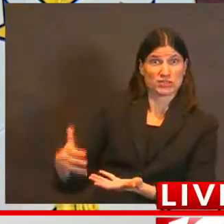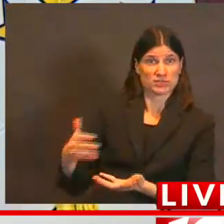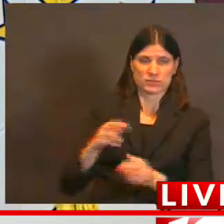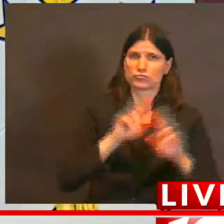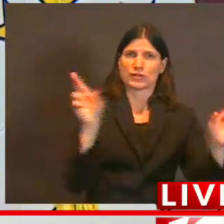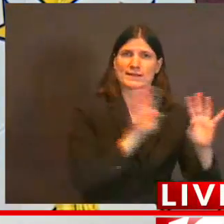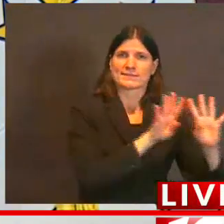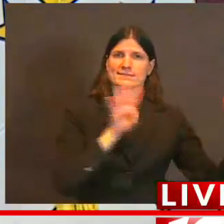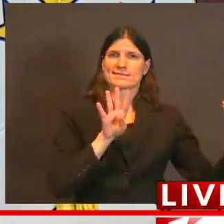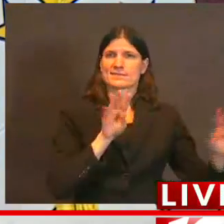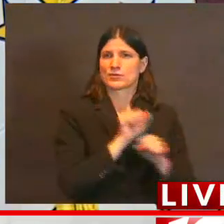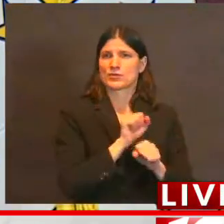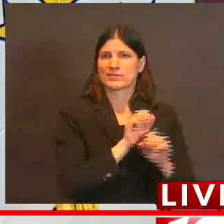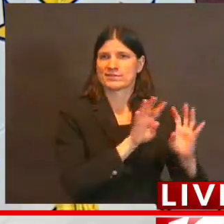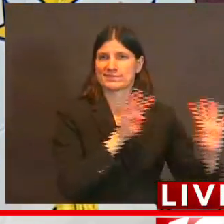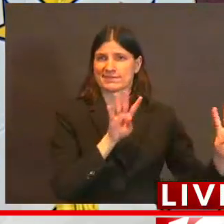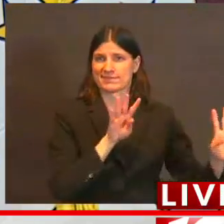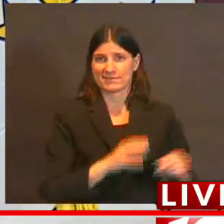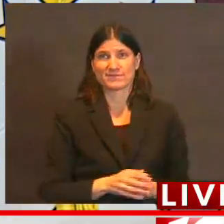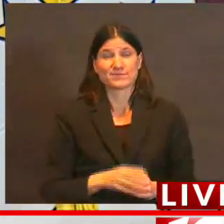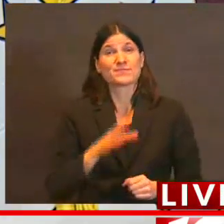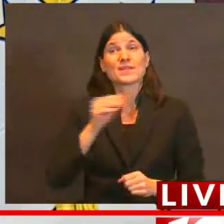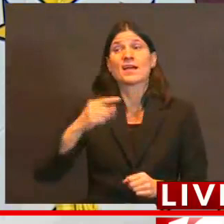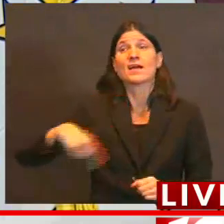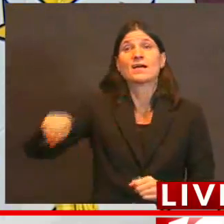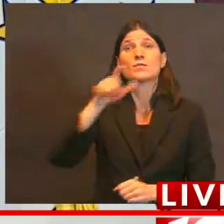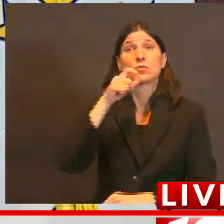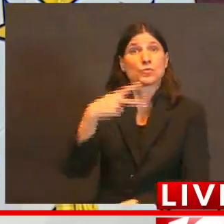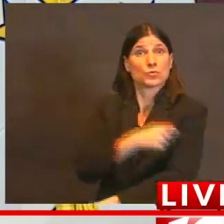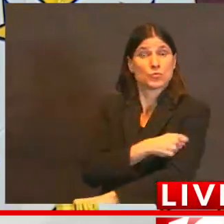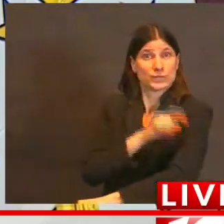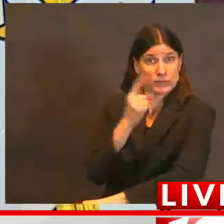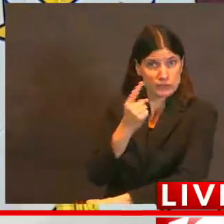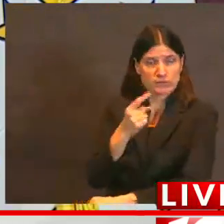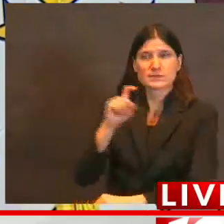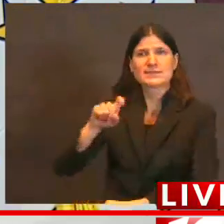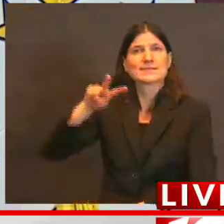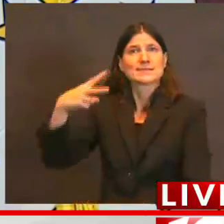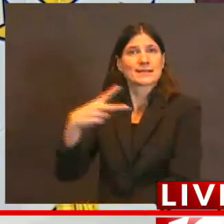WILL TRUST THAT THE FEDERAL WHAT THEY SEND US MAKES SURE